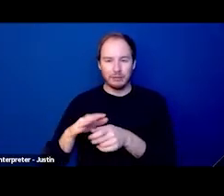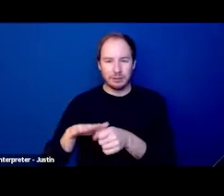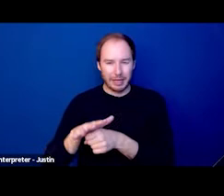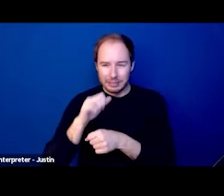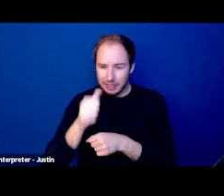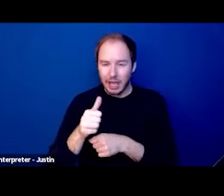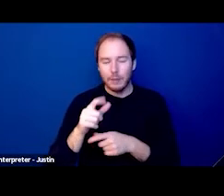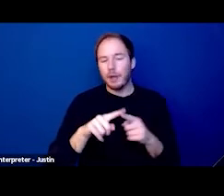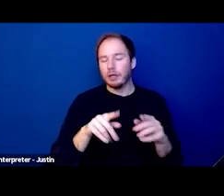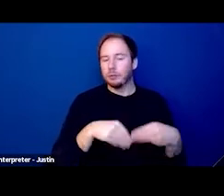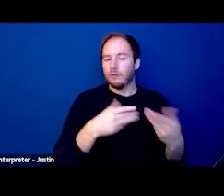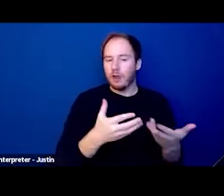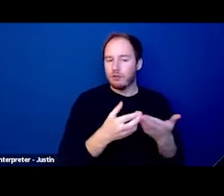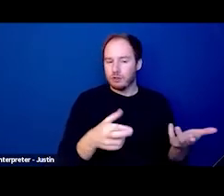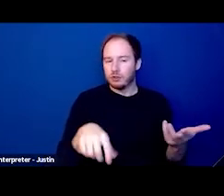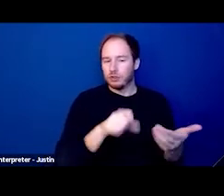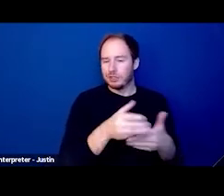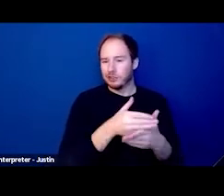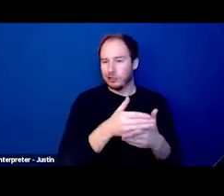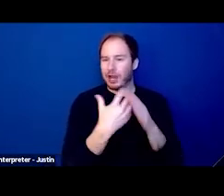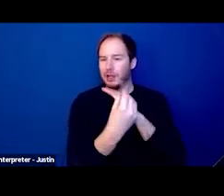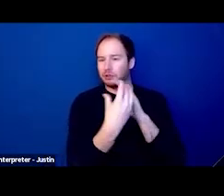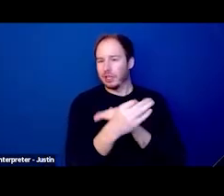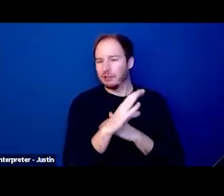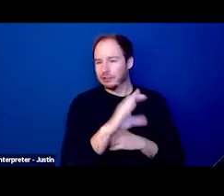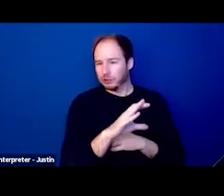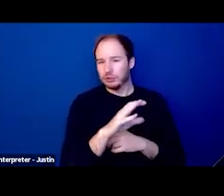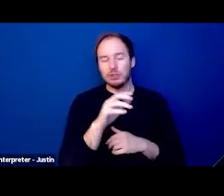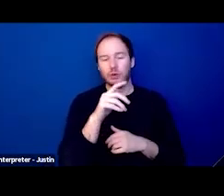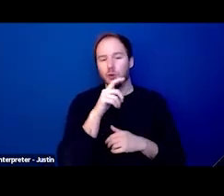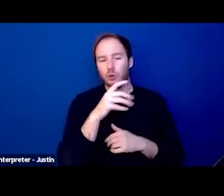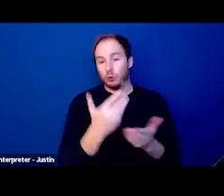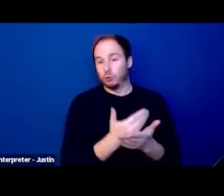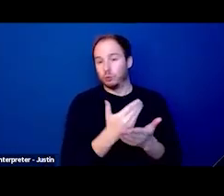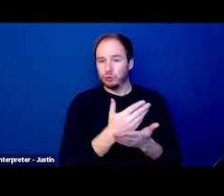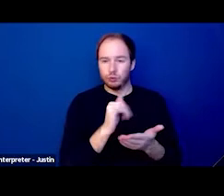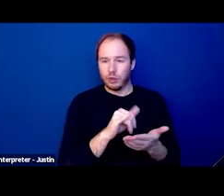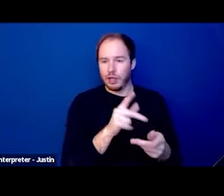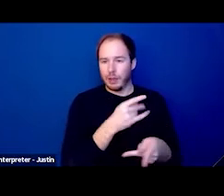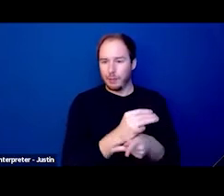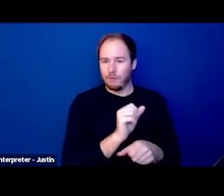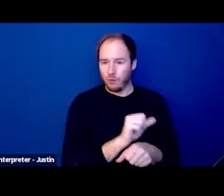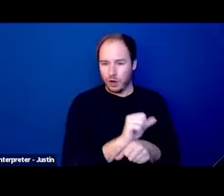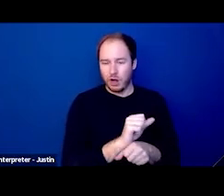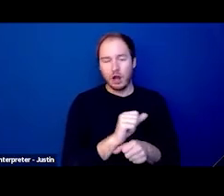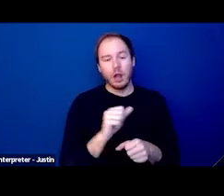that can be shared out to folks outside of the CoC or people who are maybe newer to the work. But the other big piece of it is to provide context